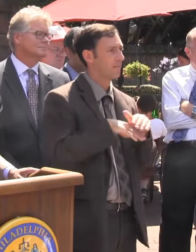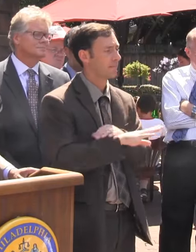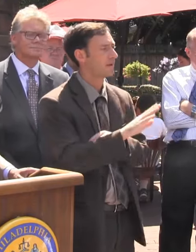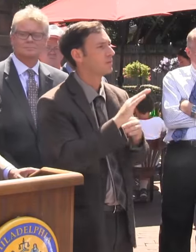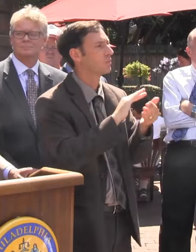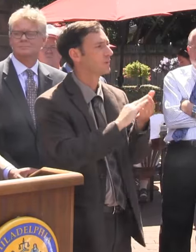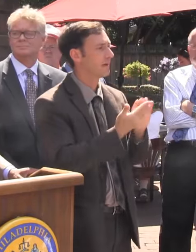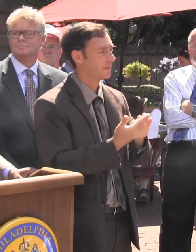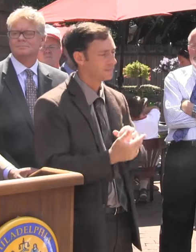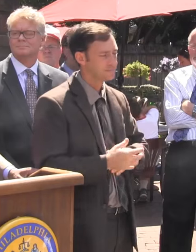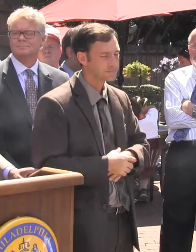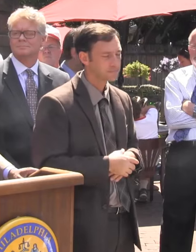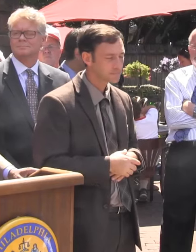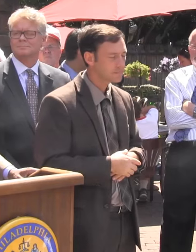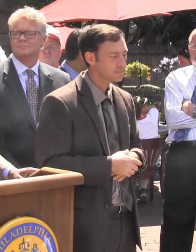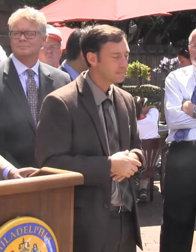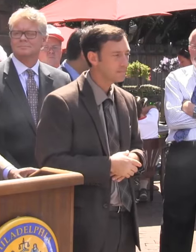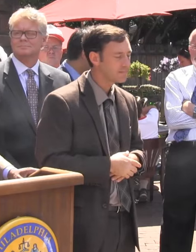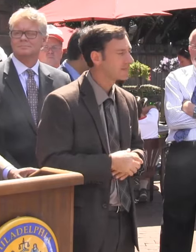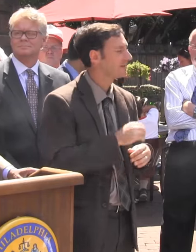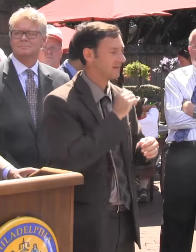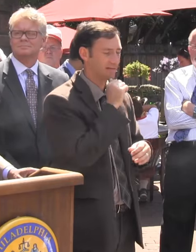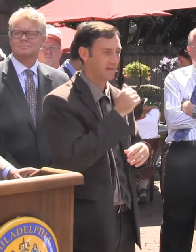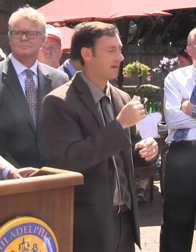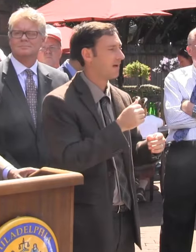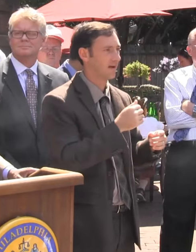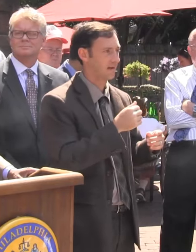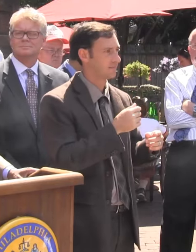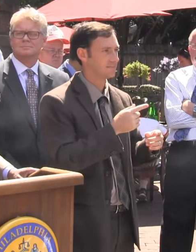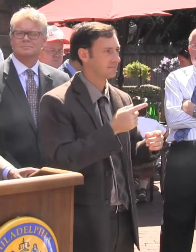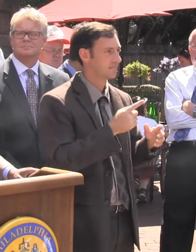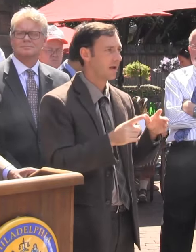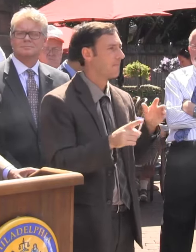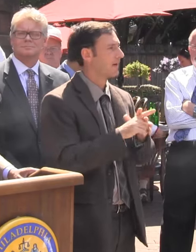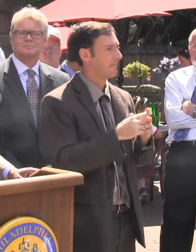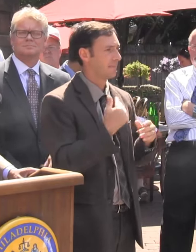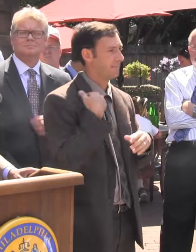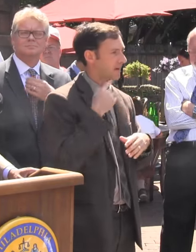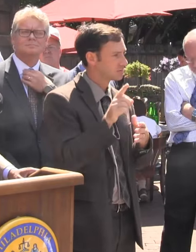*Mayor* It did not come up in the past week. There's been a discussion going